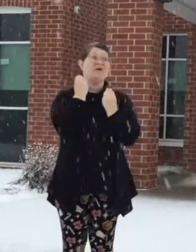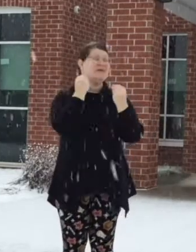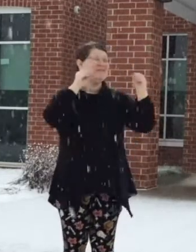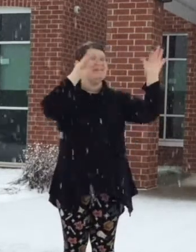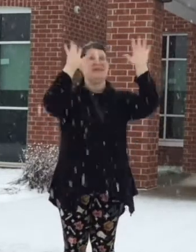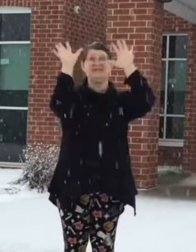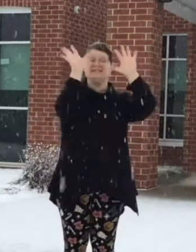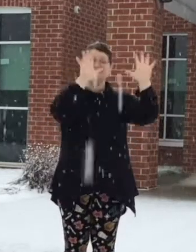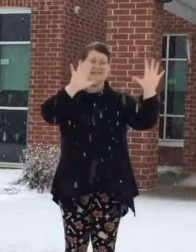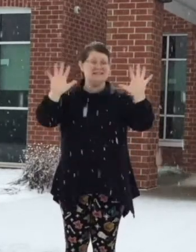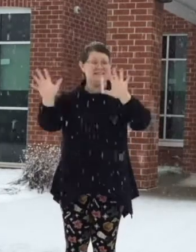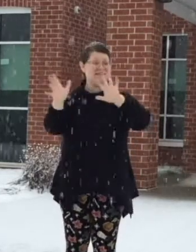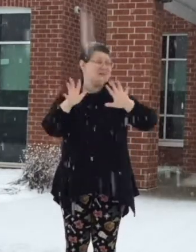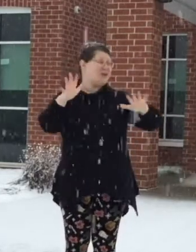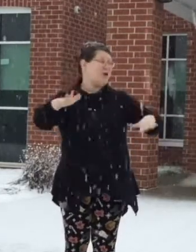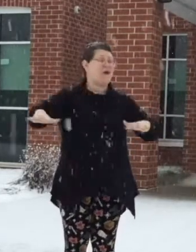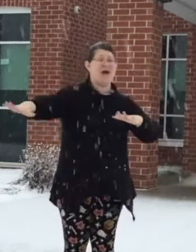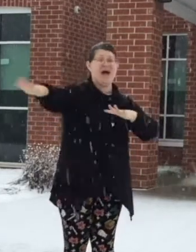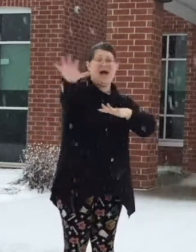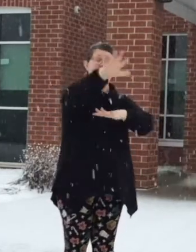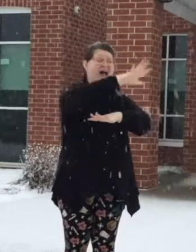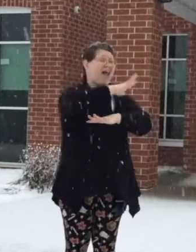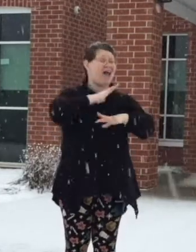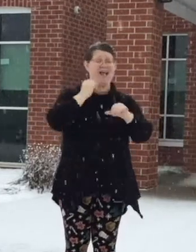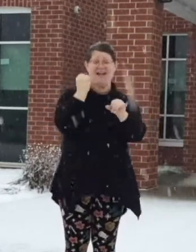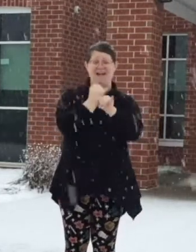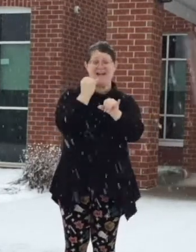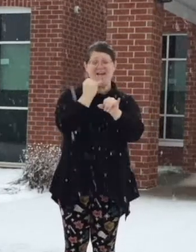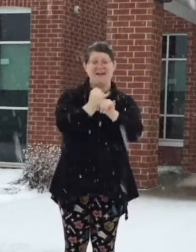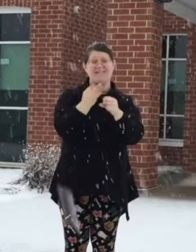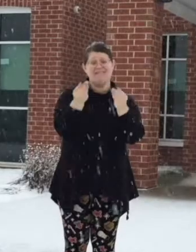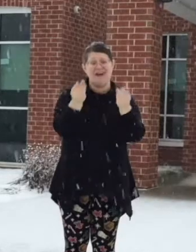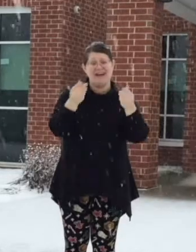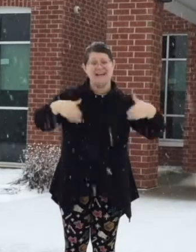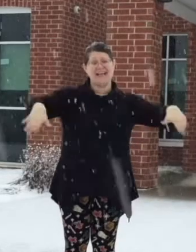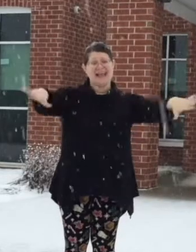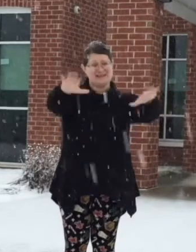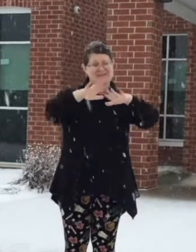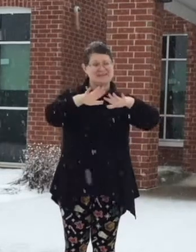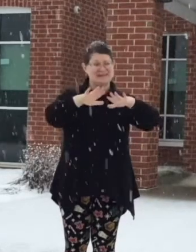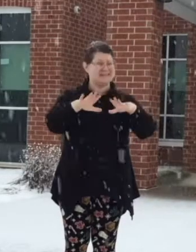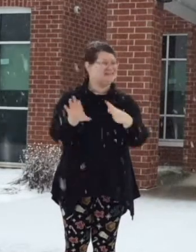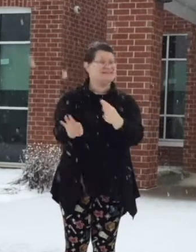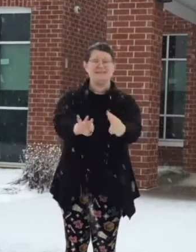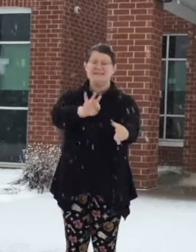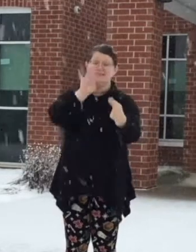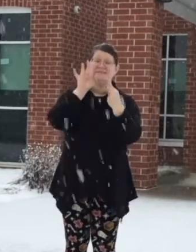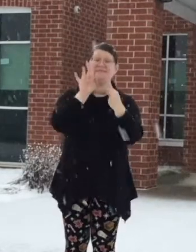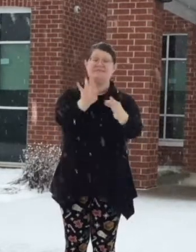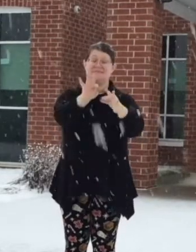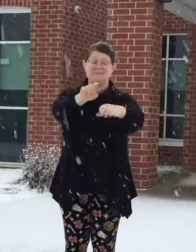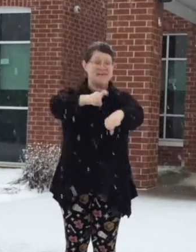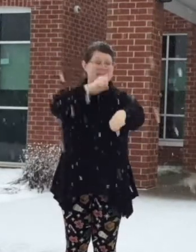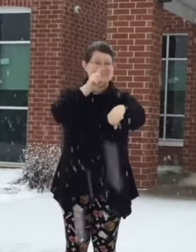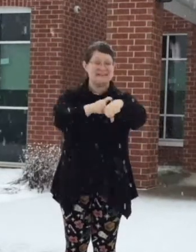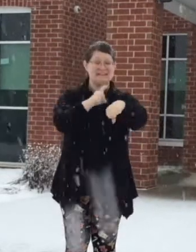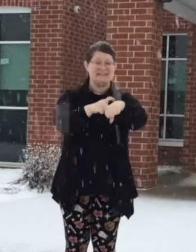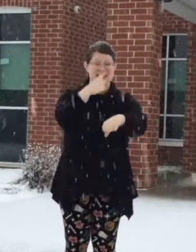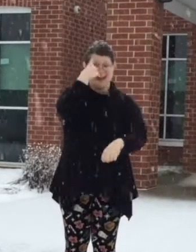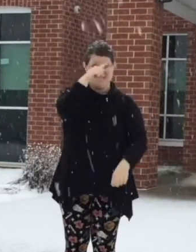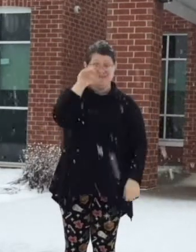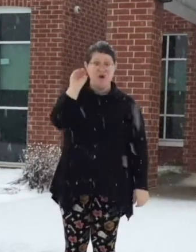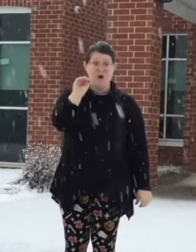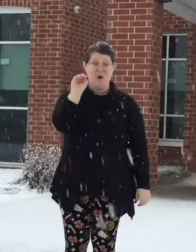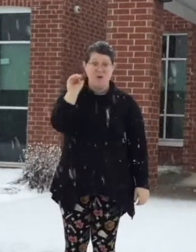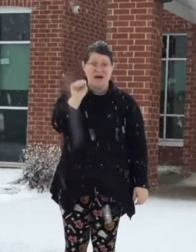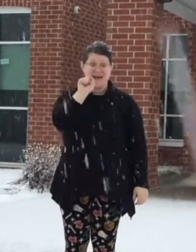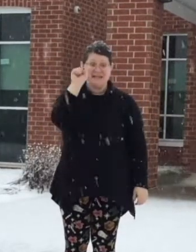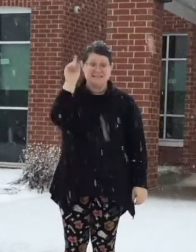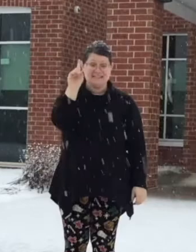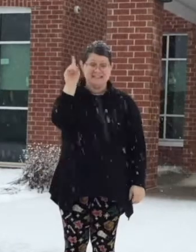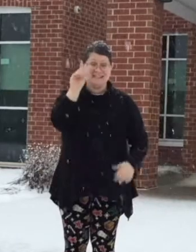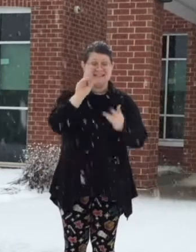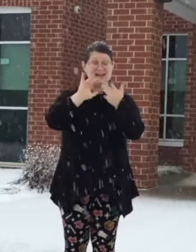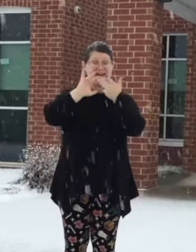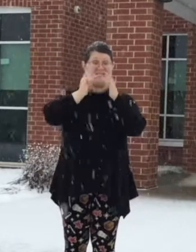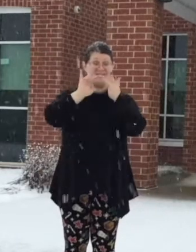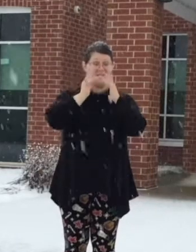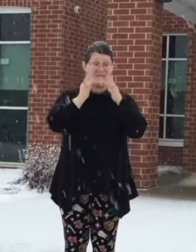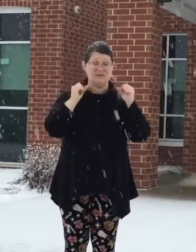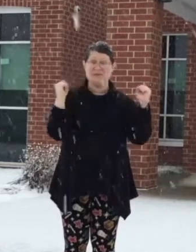it's so beautiful with the snow coming down and blanketing campus it's the perfect time for osd's